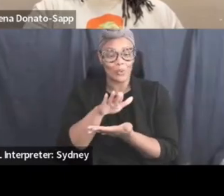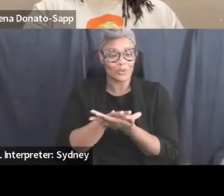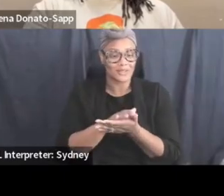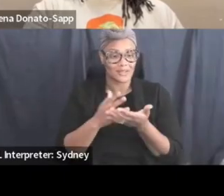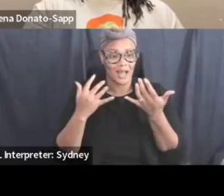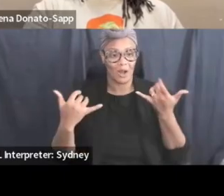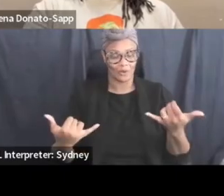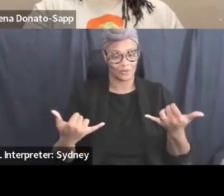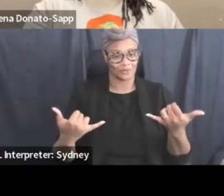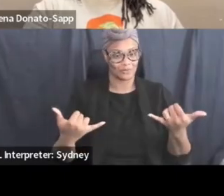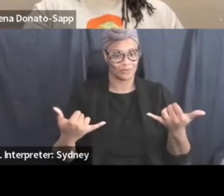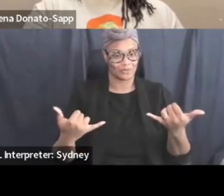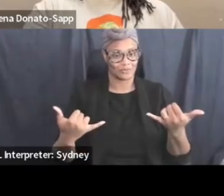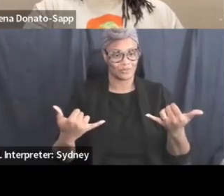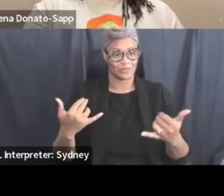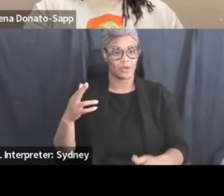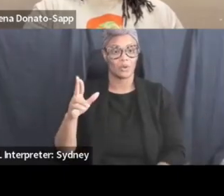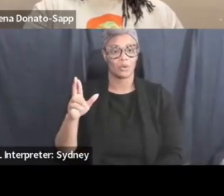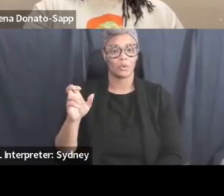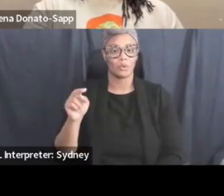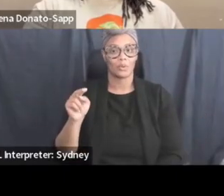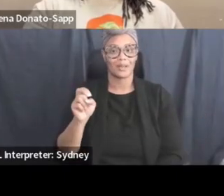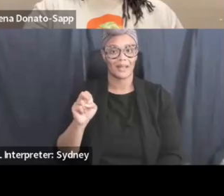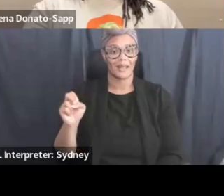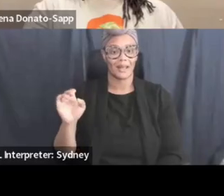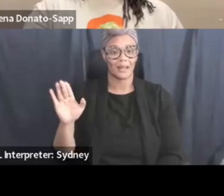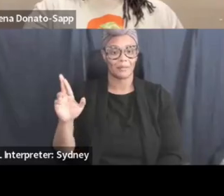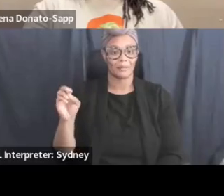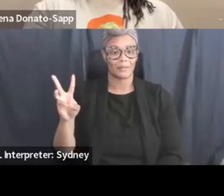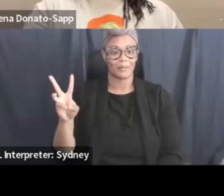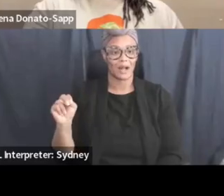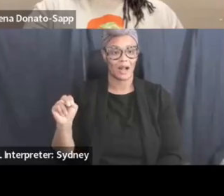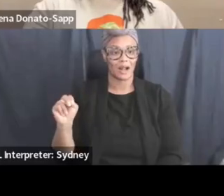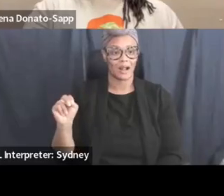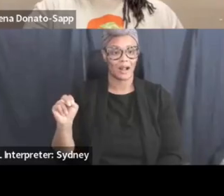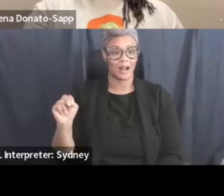uh, Bern Brown talks about and it's actually related to